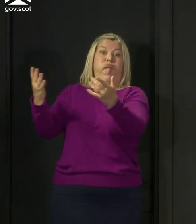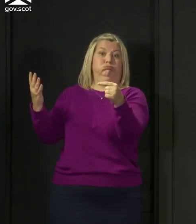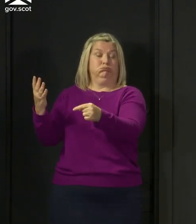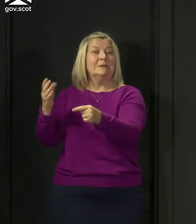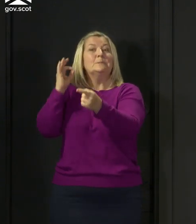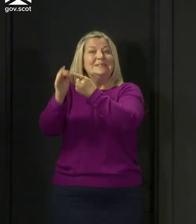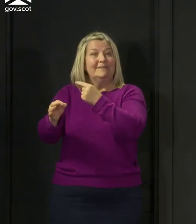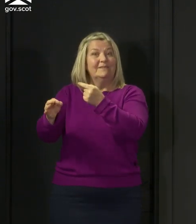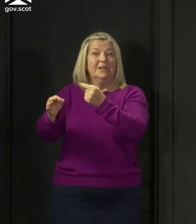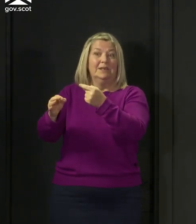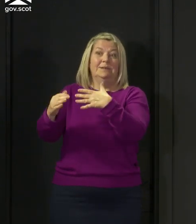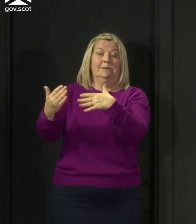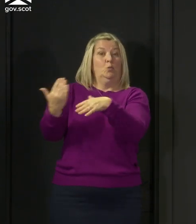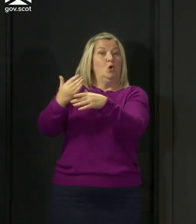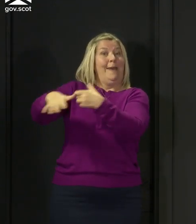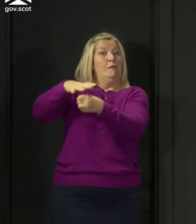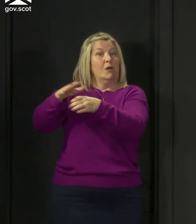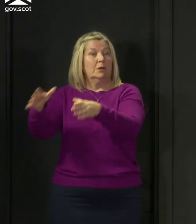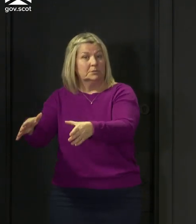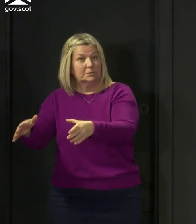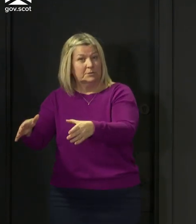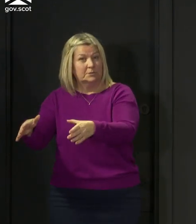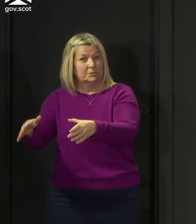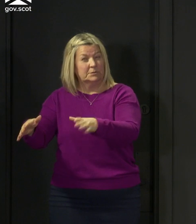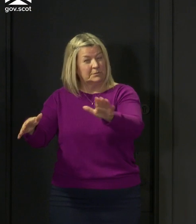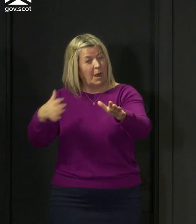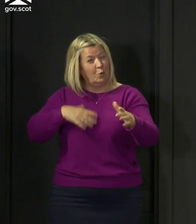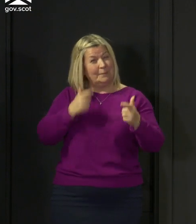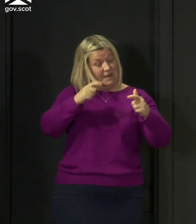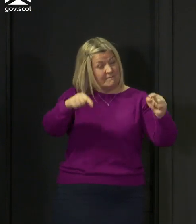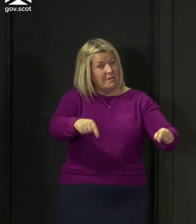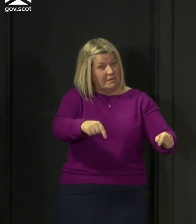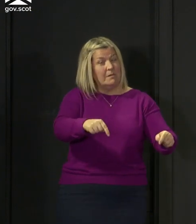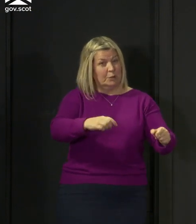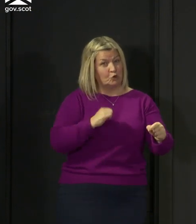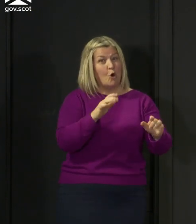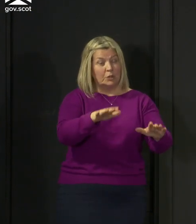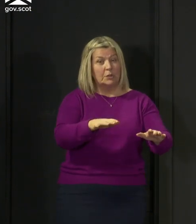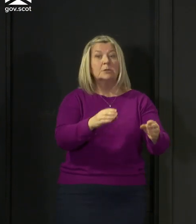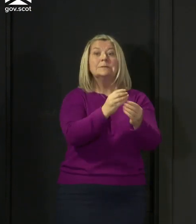are not prematurely asking people to go back to work in the kinds of occupations we already